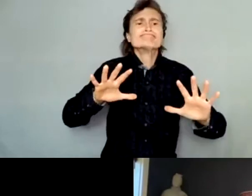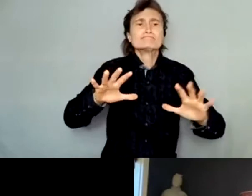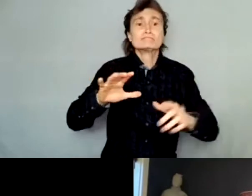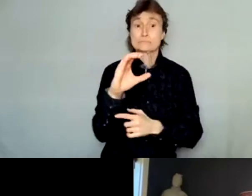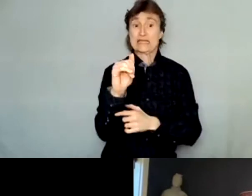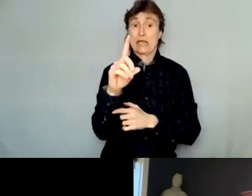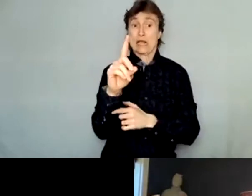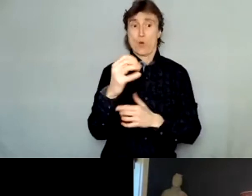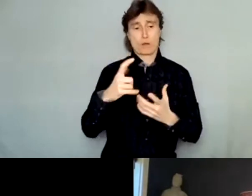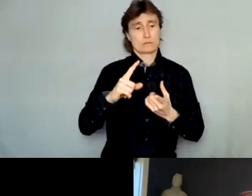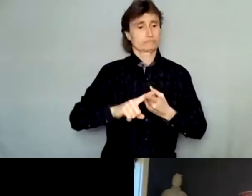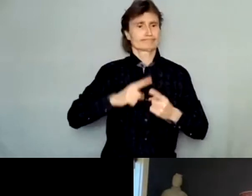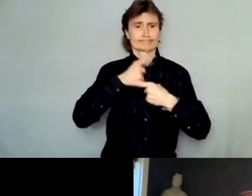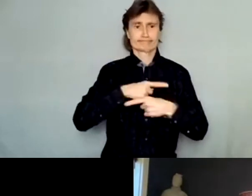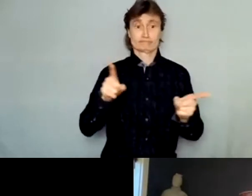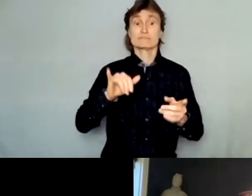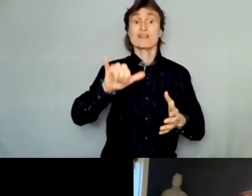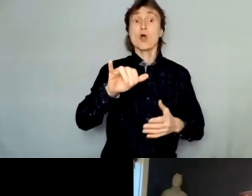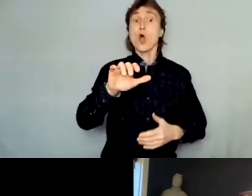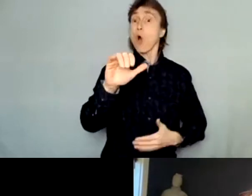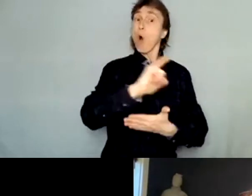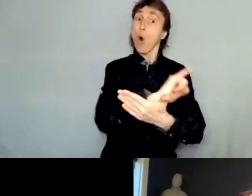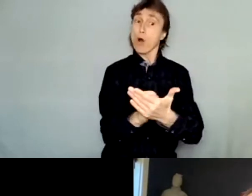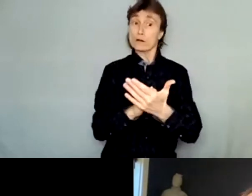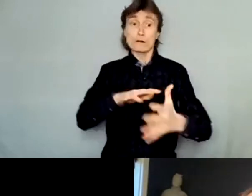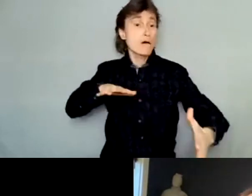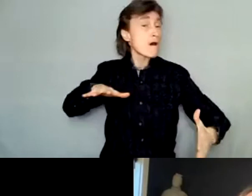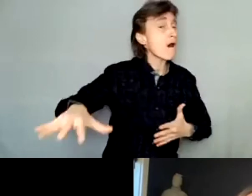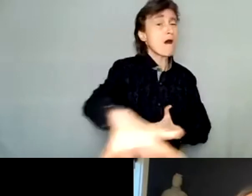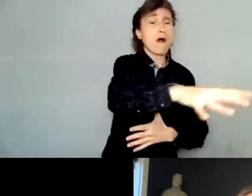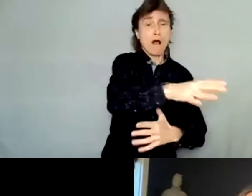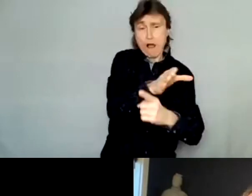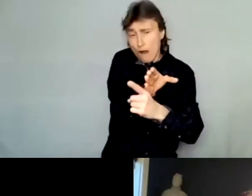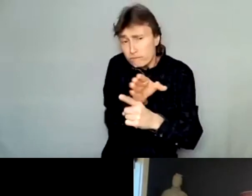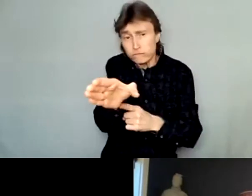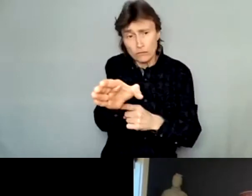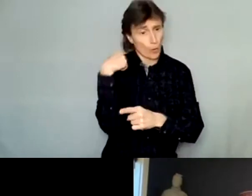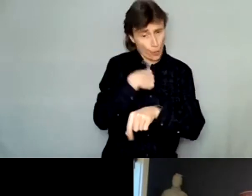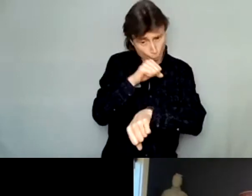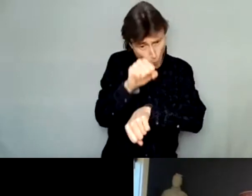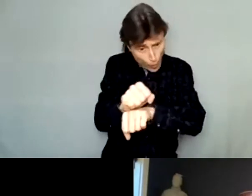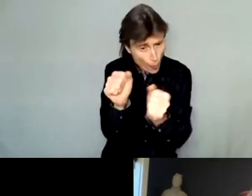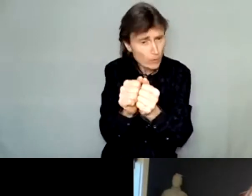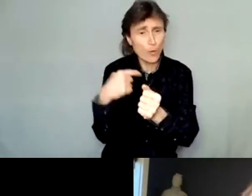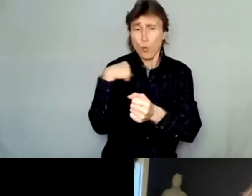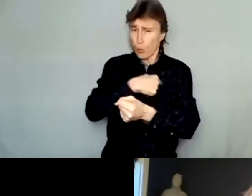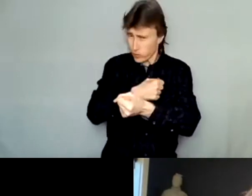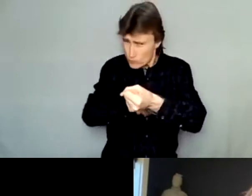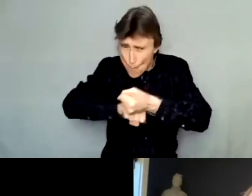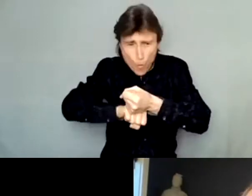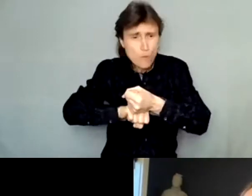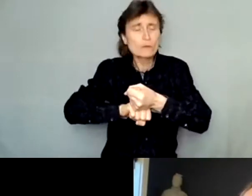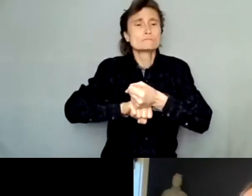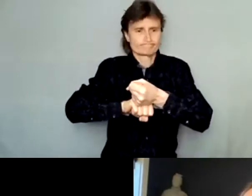that the sector we supported and that we work with, is serving all Calgarians.